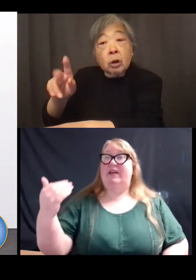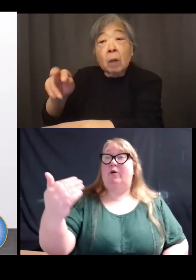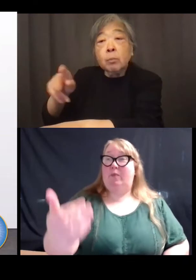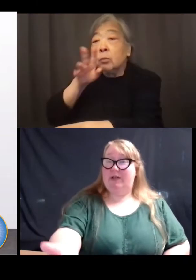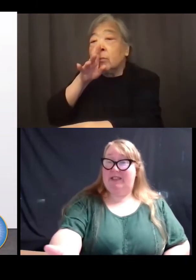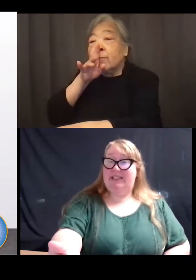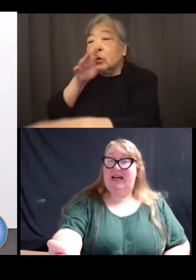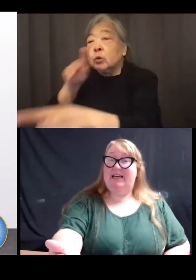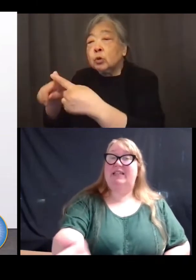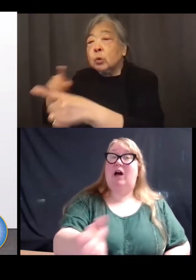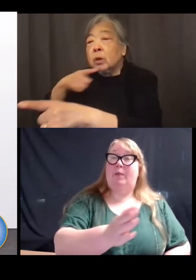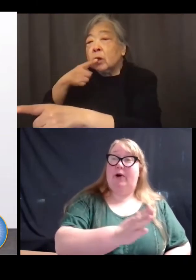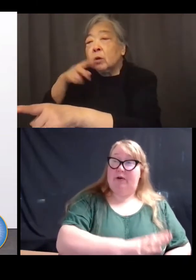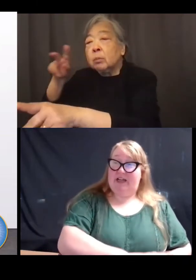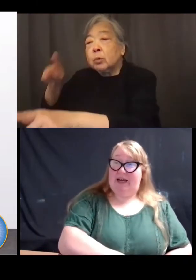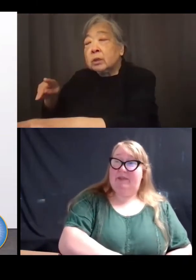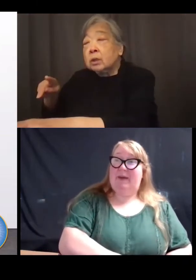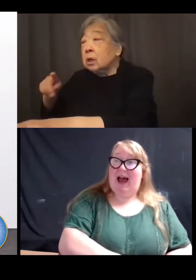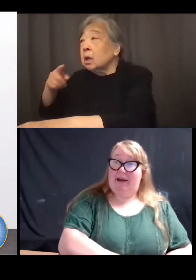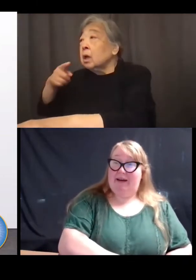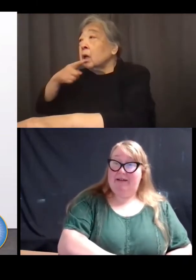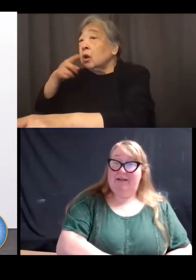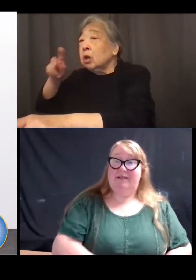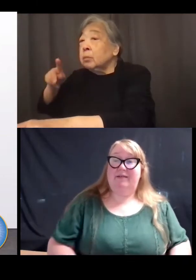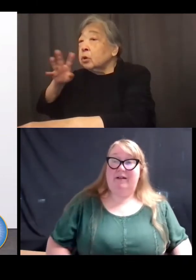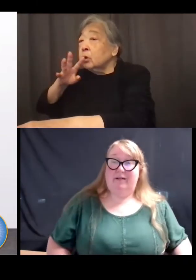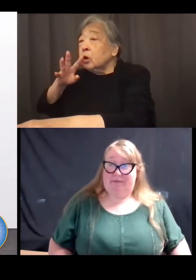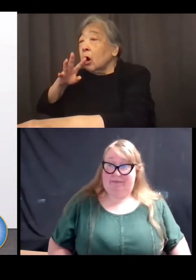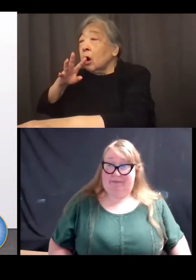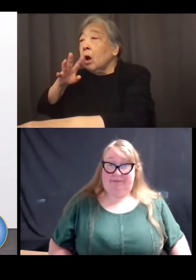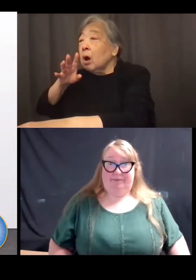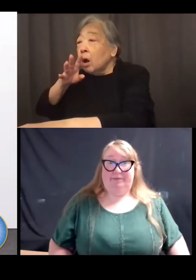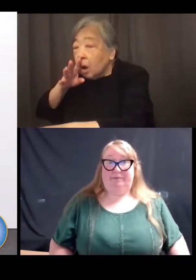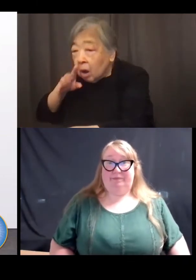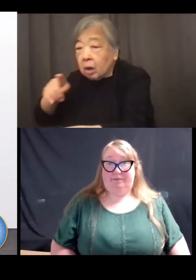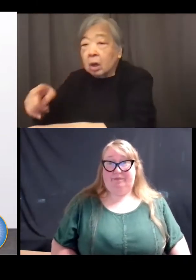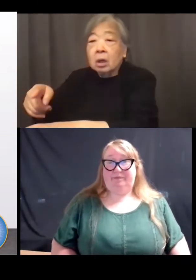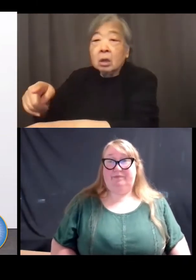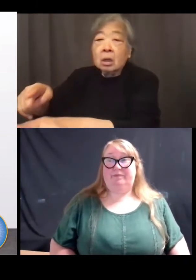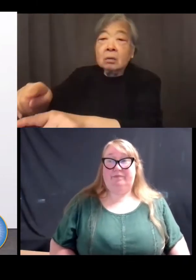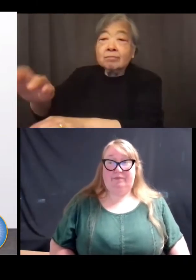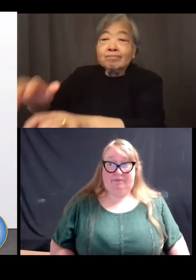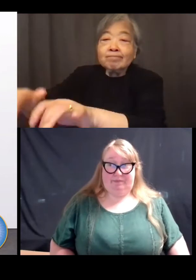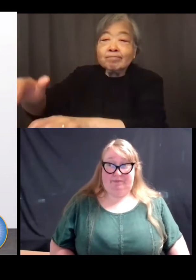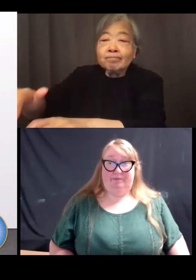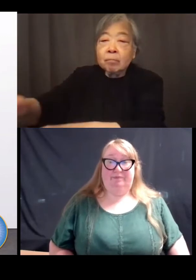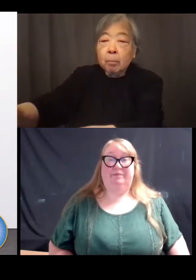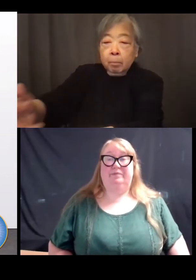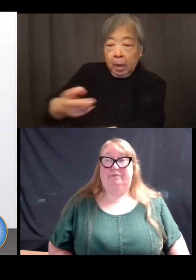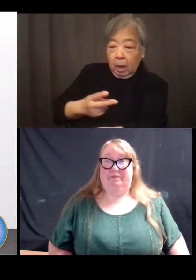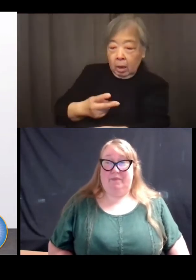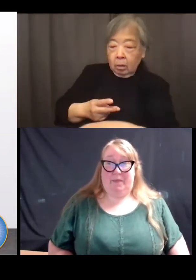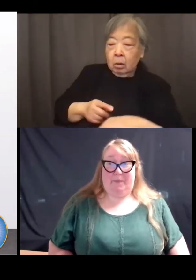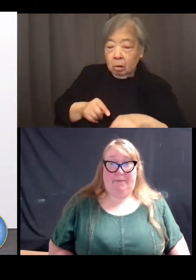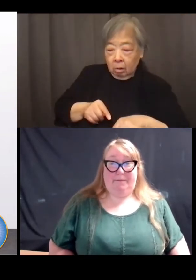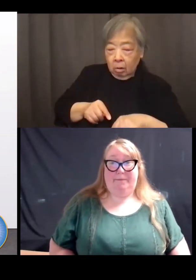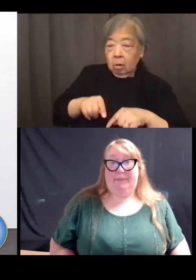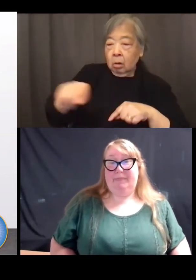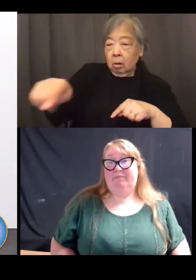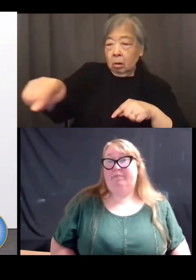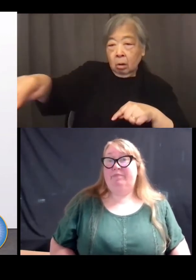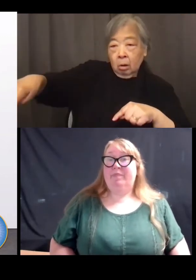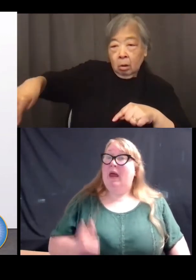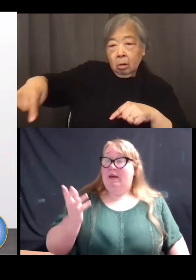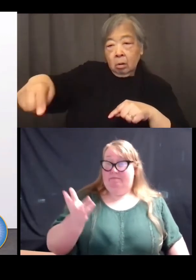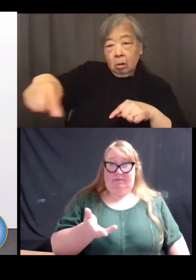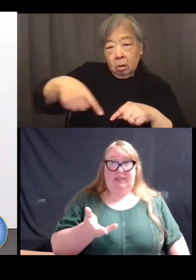the hearing person says the operator types back.